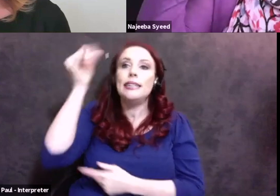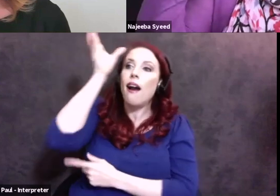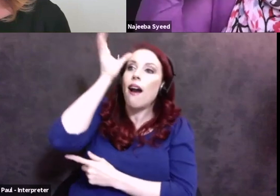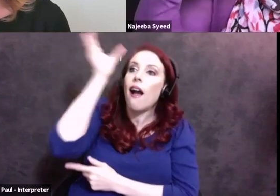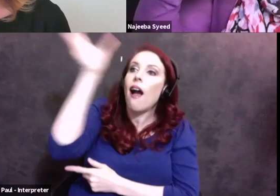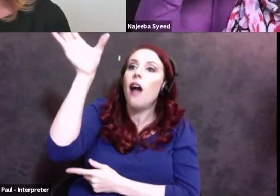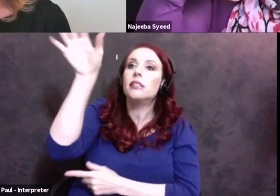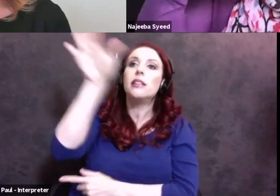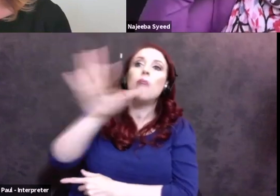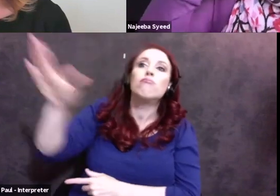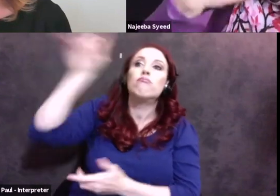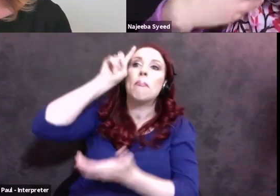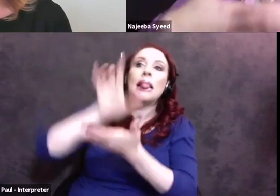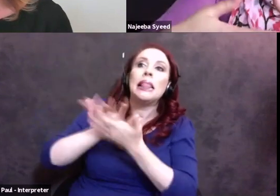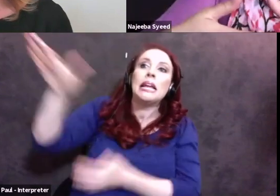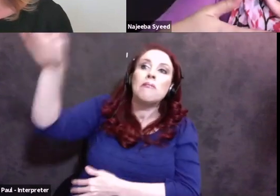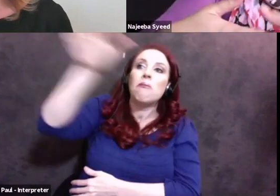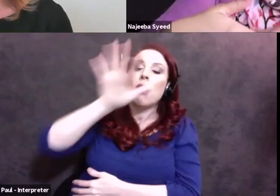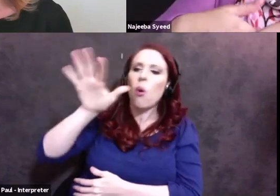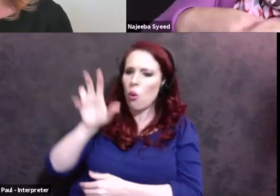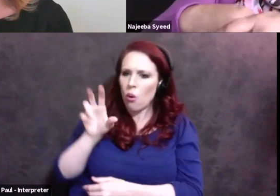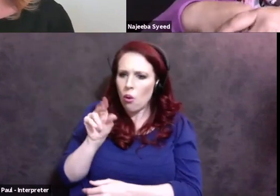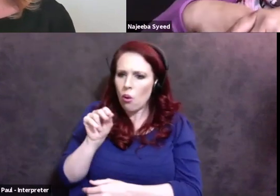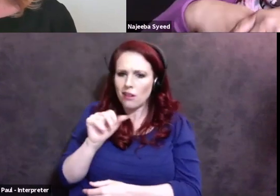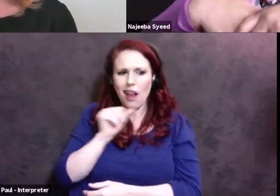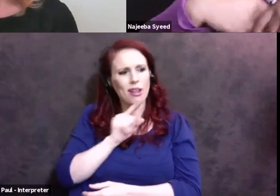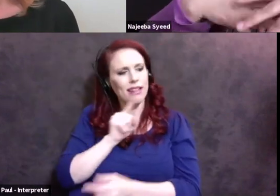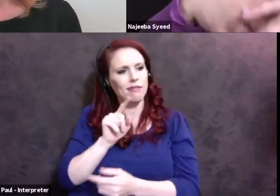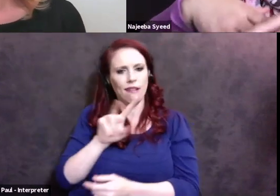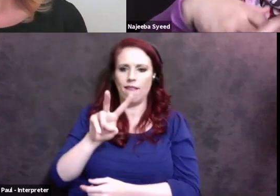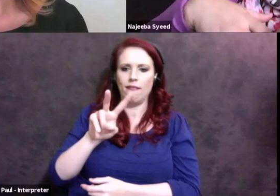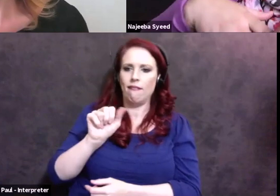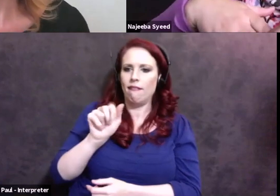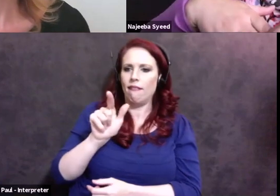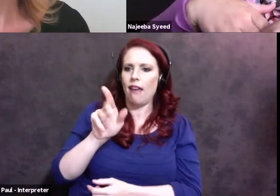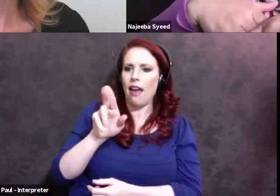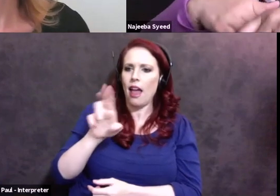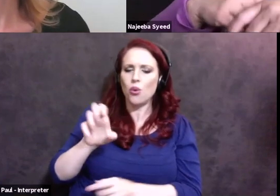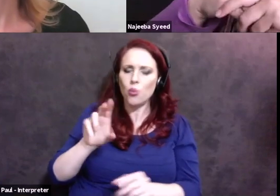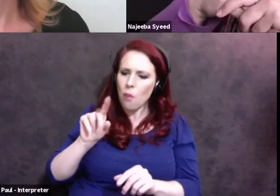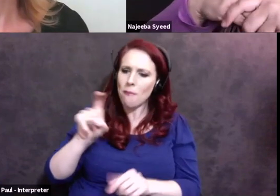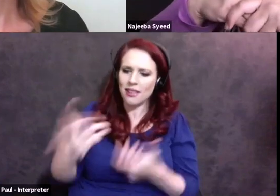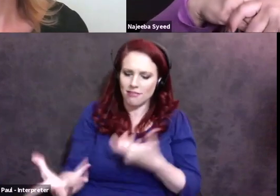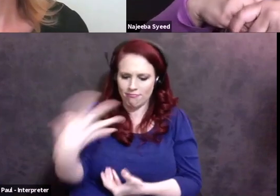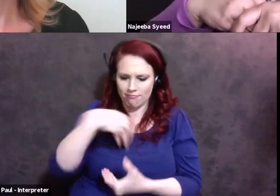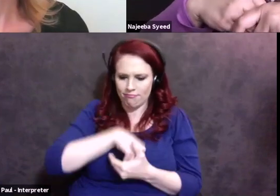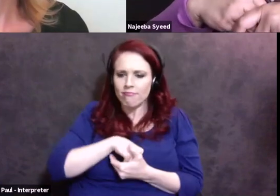It is not even necessarily a value but how do we embody empathy at the individual level